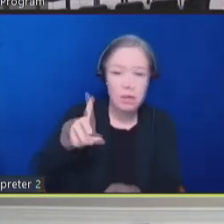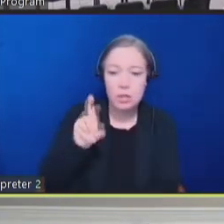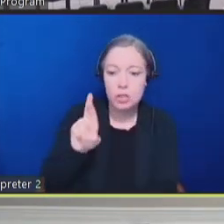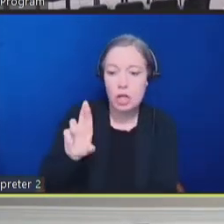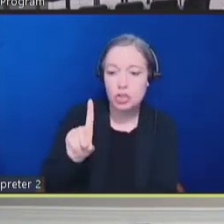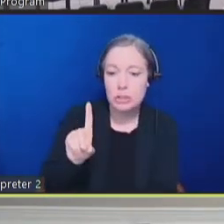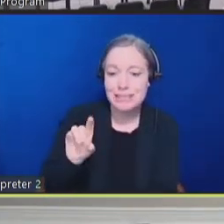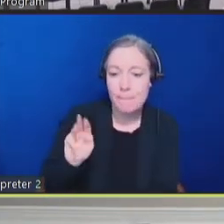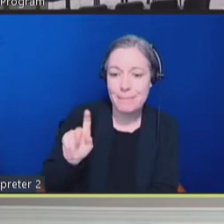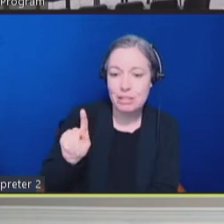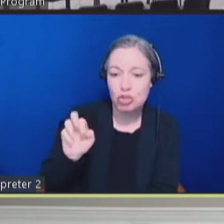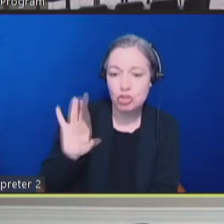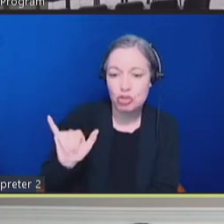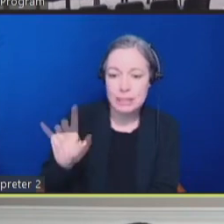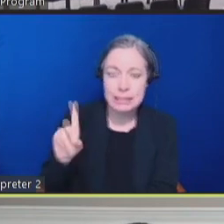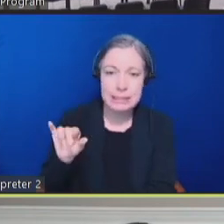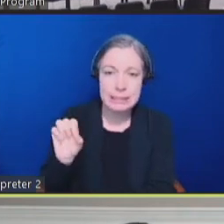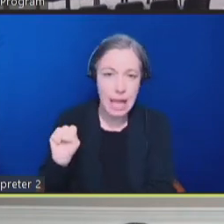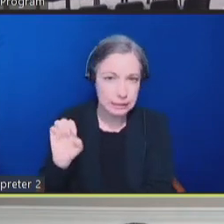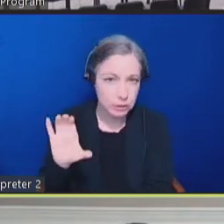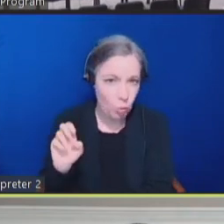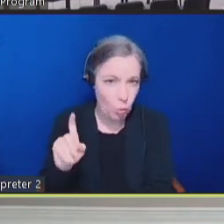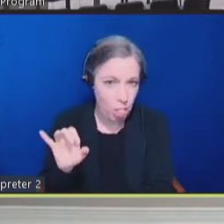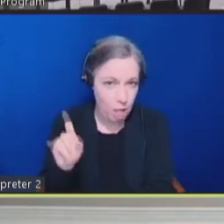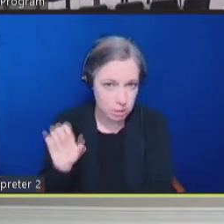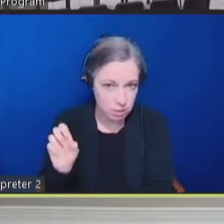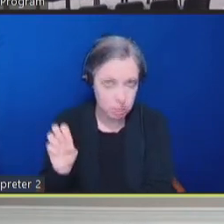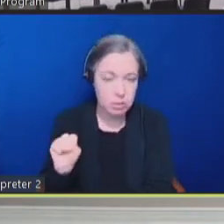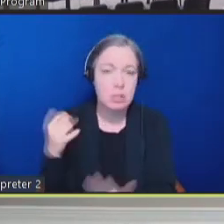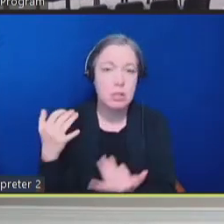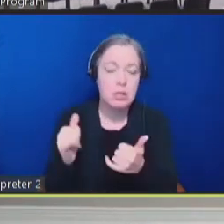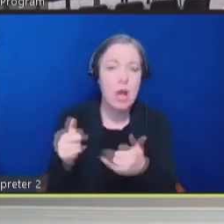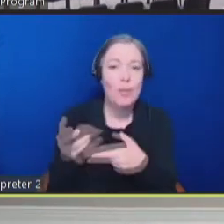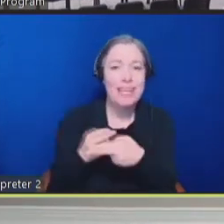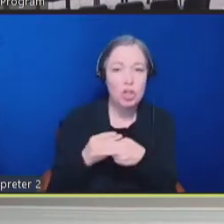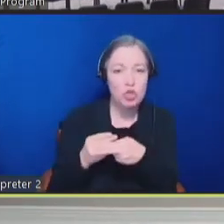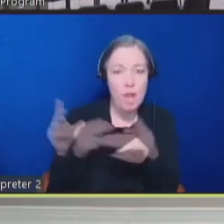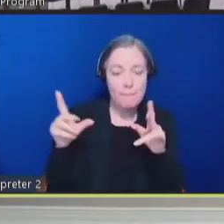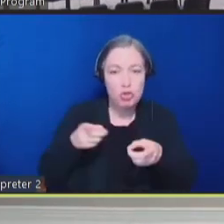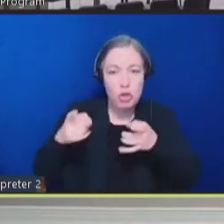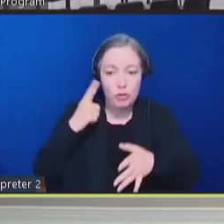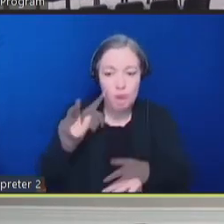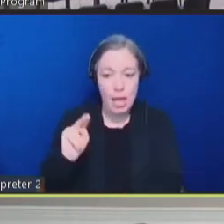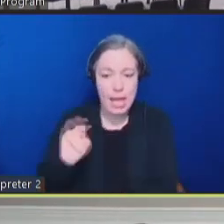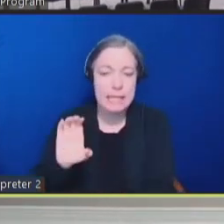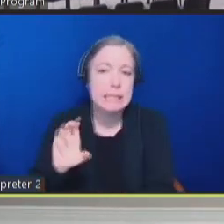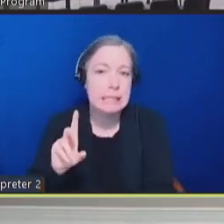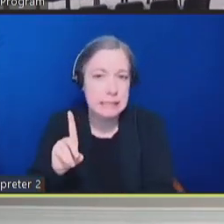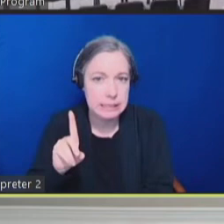is serving as the acting center director for NCIRD. And Dr. Amanda Cohn is serving